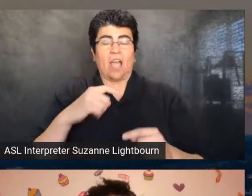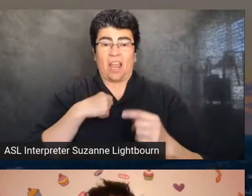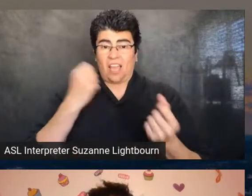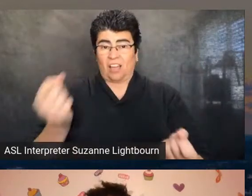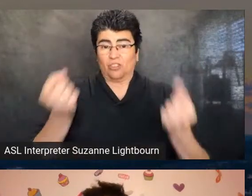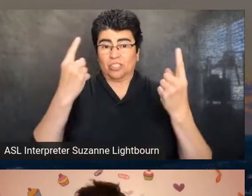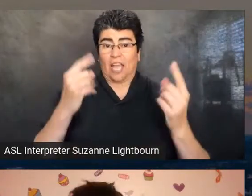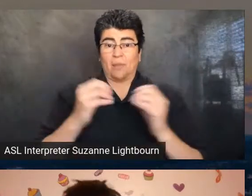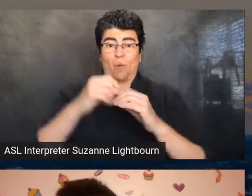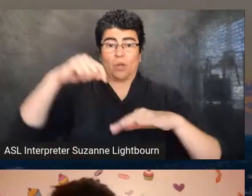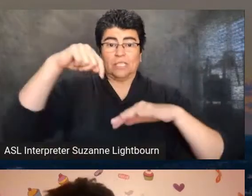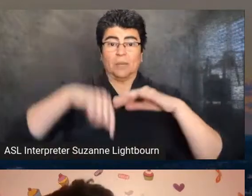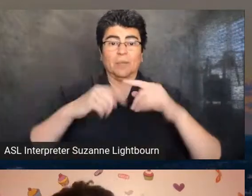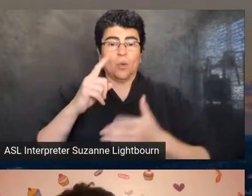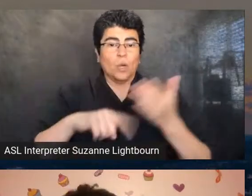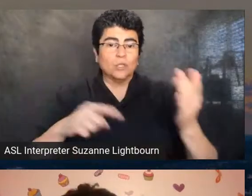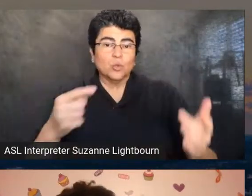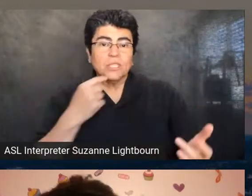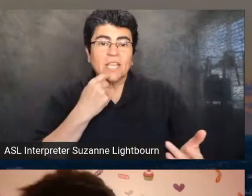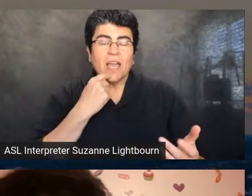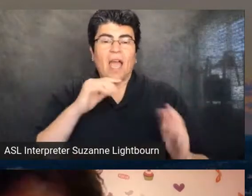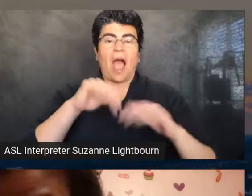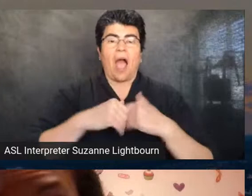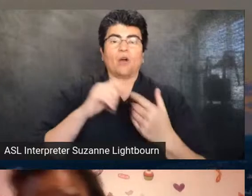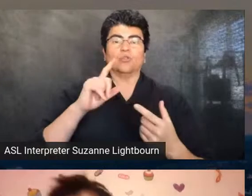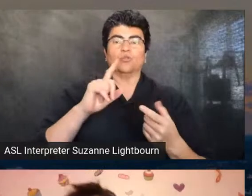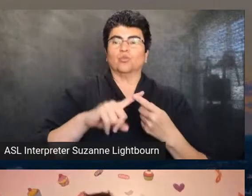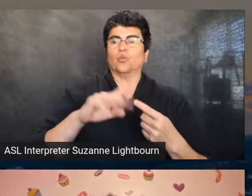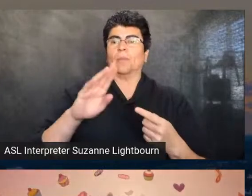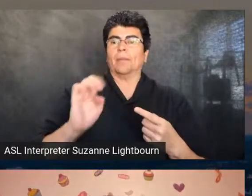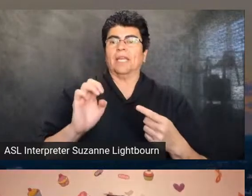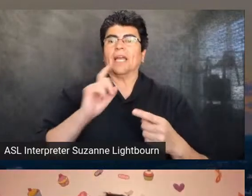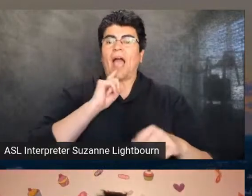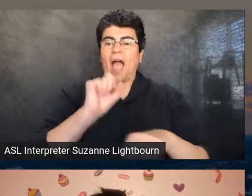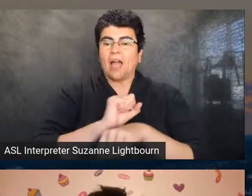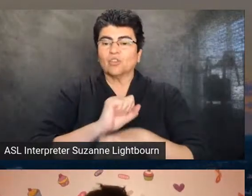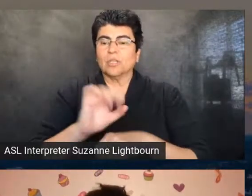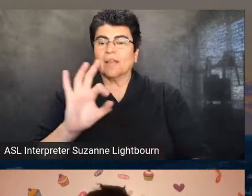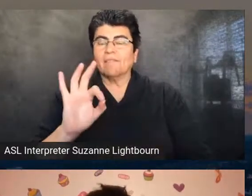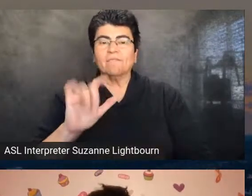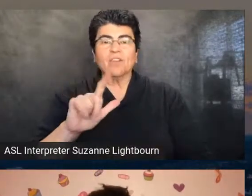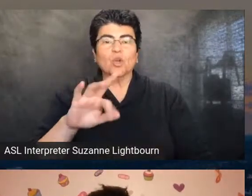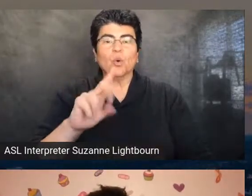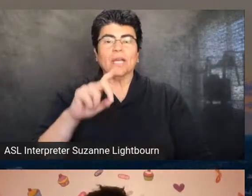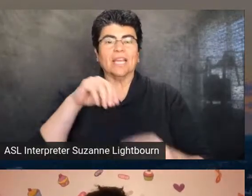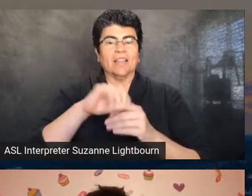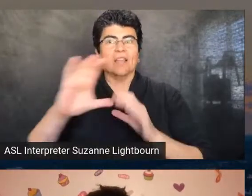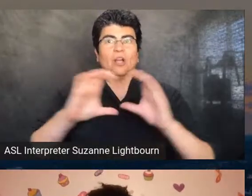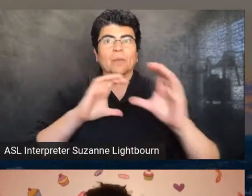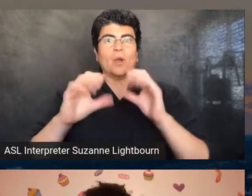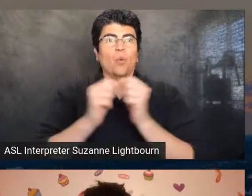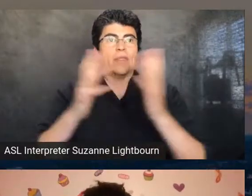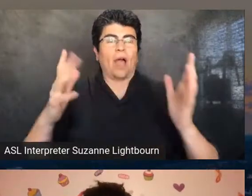what to say and how to be fluid in their communication without feeling like they're tripping up on something,